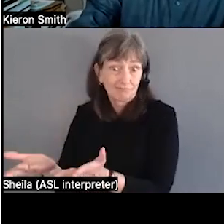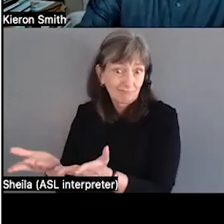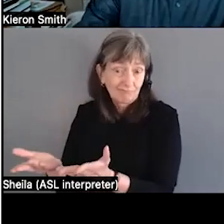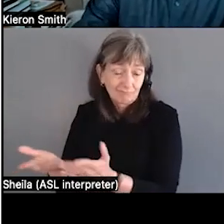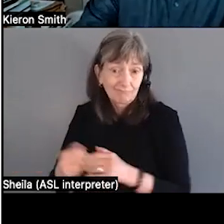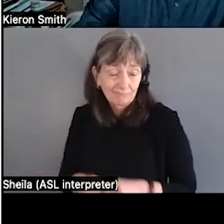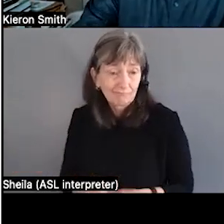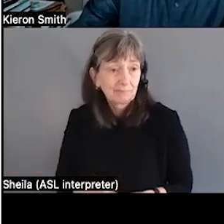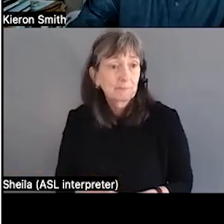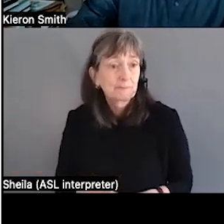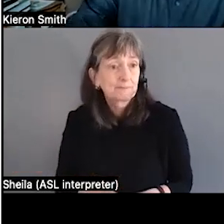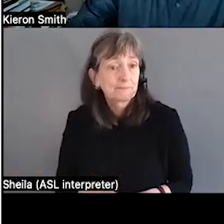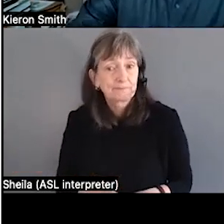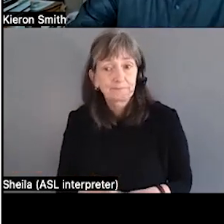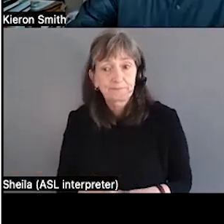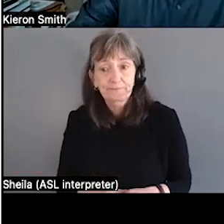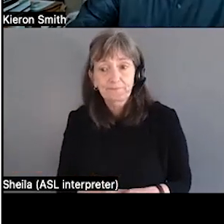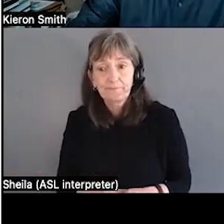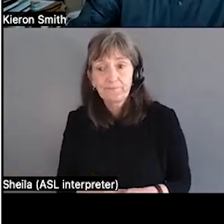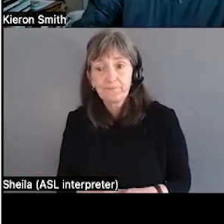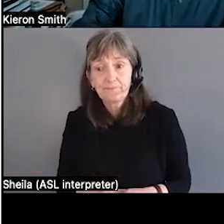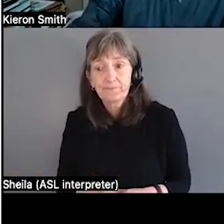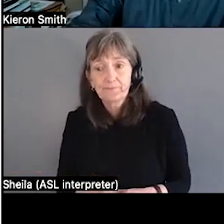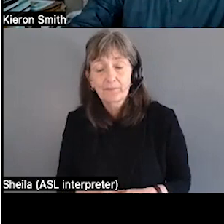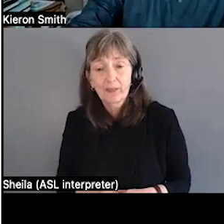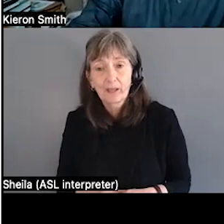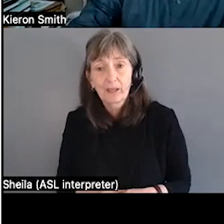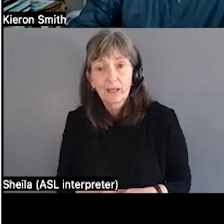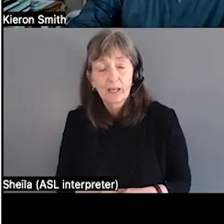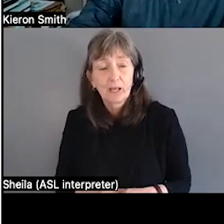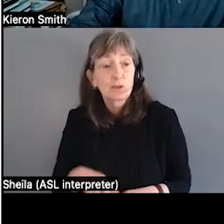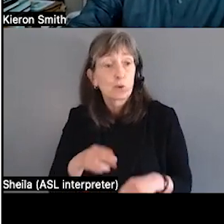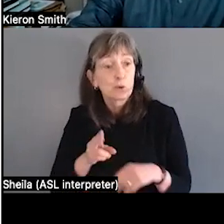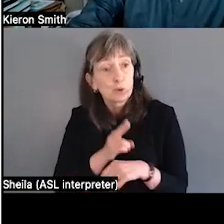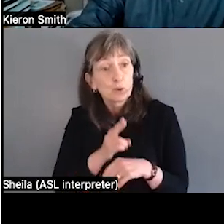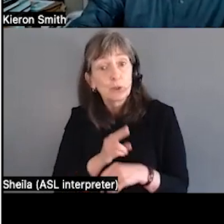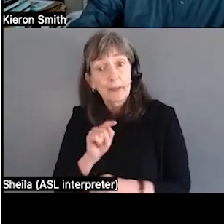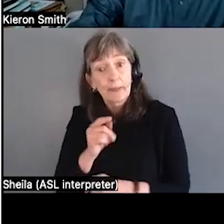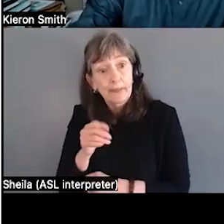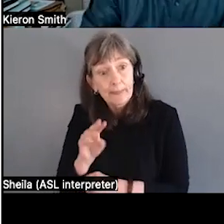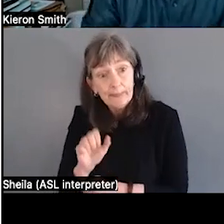So, in summary, really, using Thema well is an opportunity to have better bookshops,